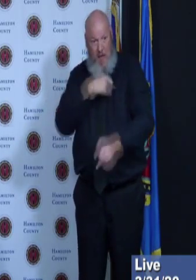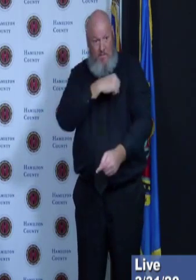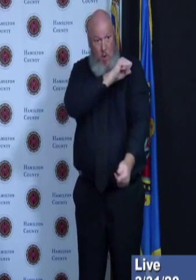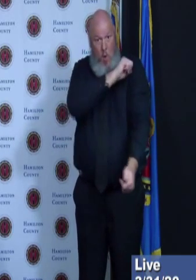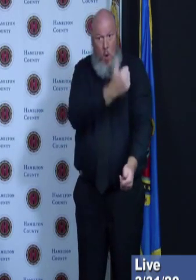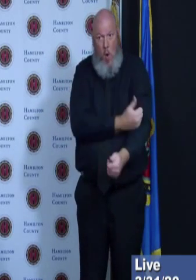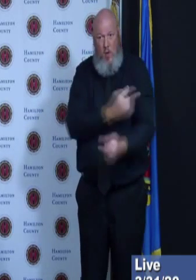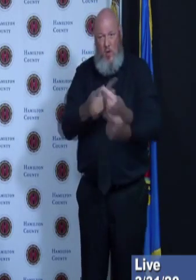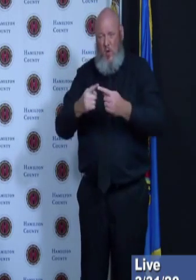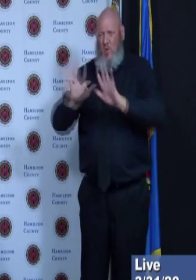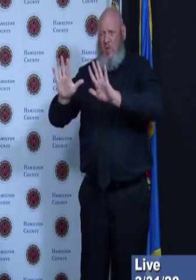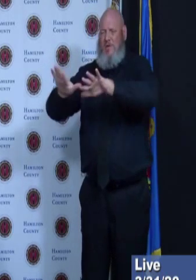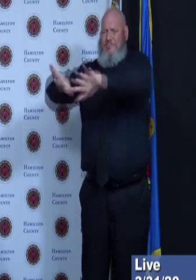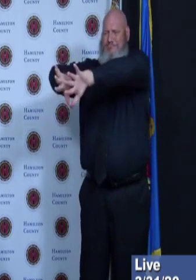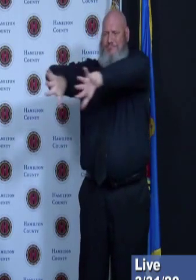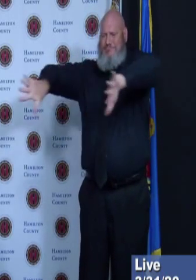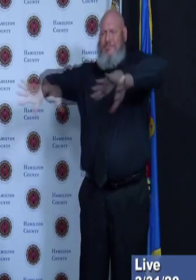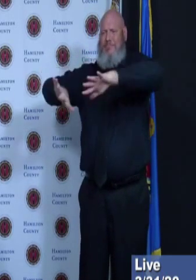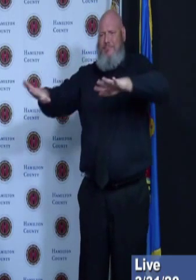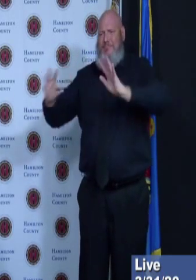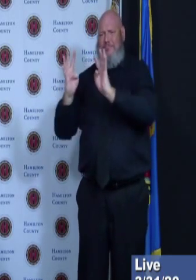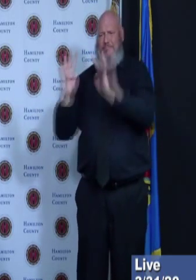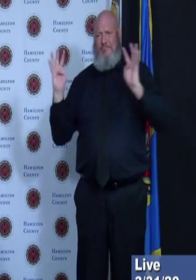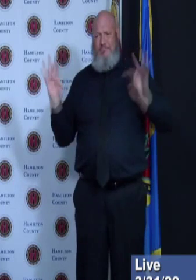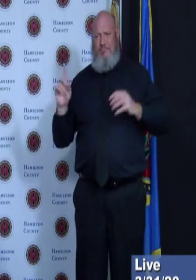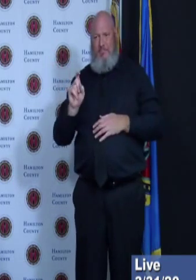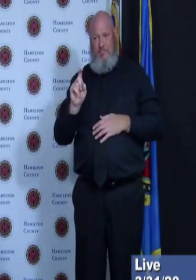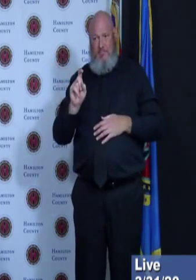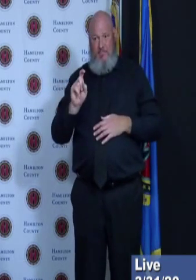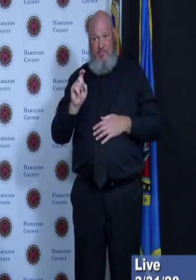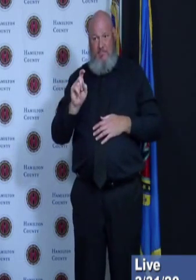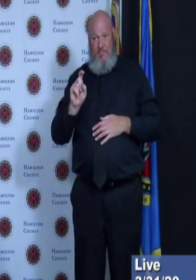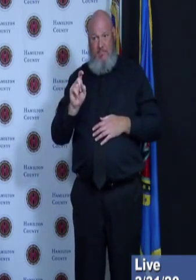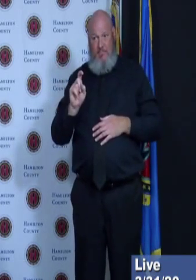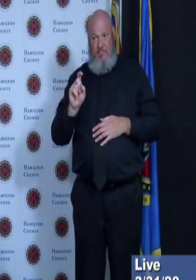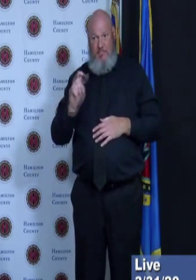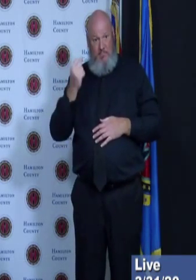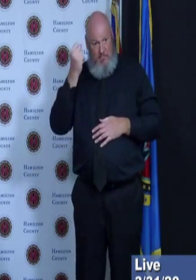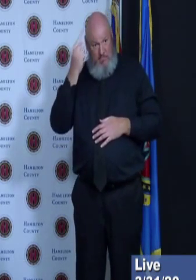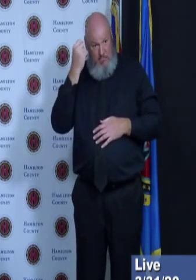authority to simply prove and to order business